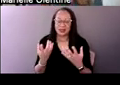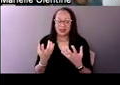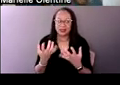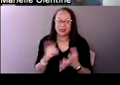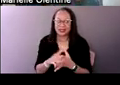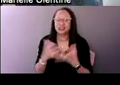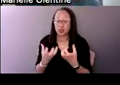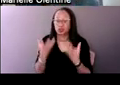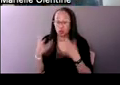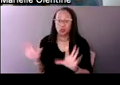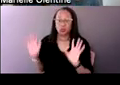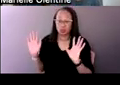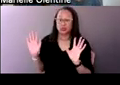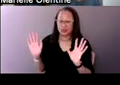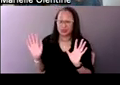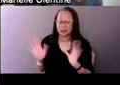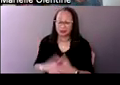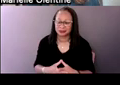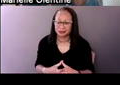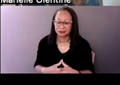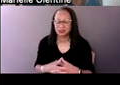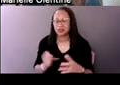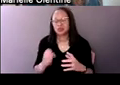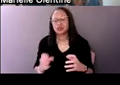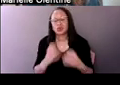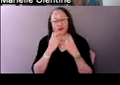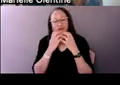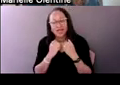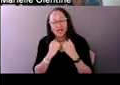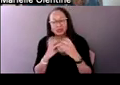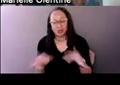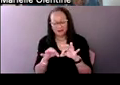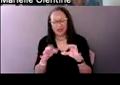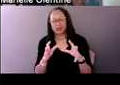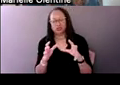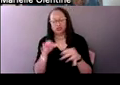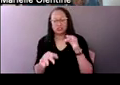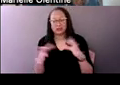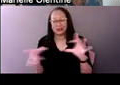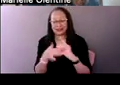of the films that sold rights, all of them did have a sales agent but look at how many films had sales